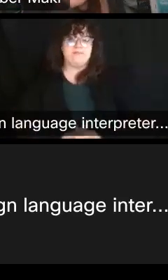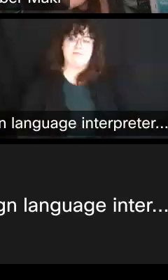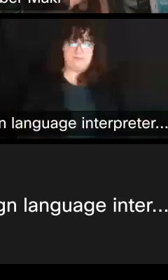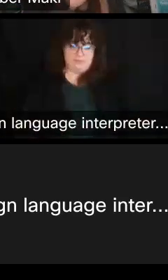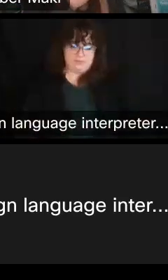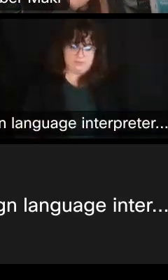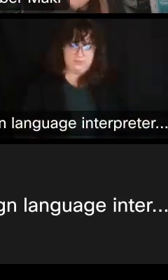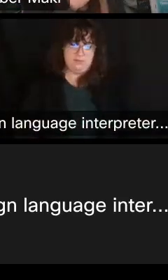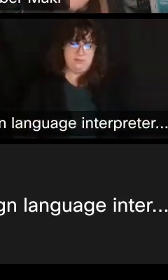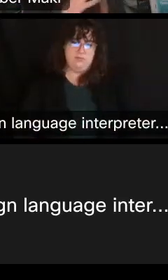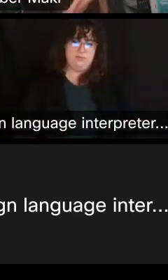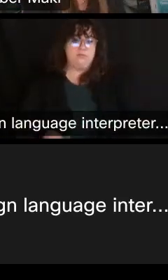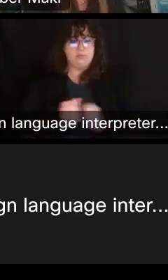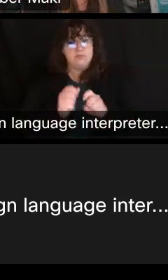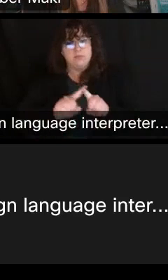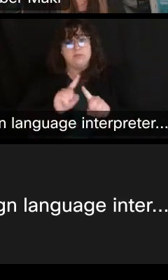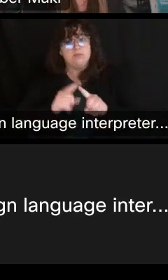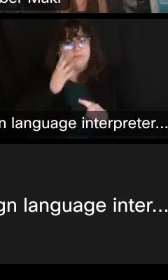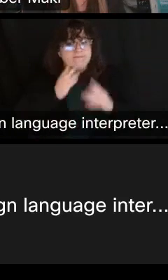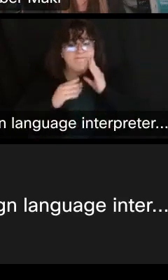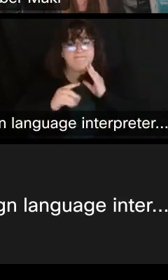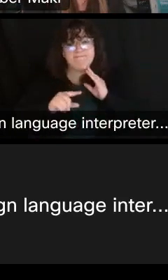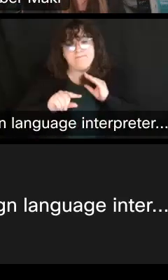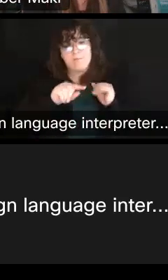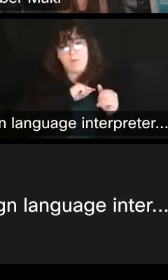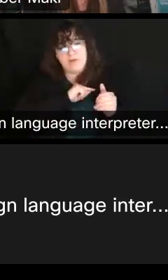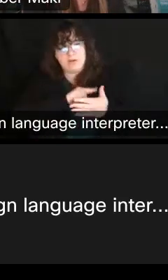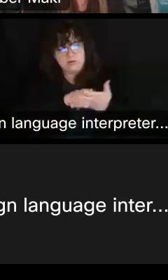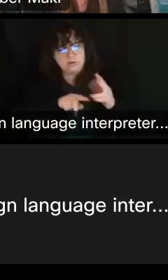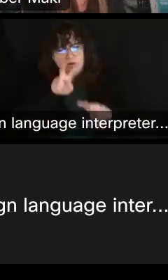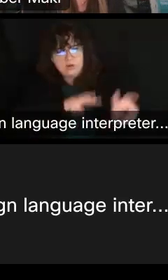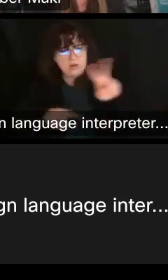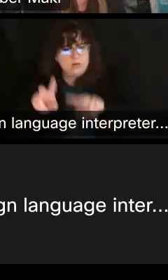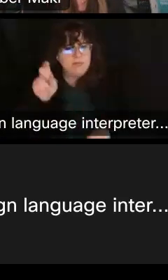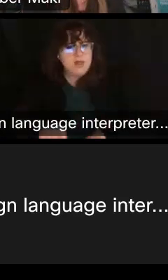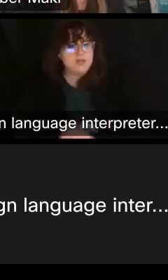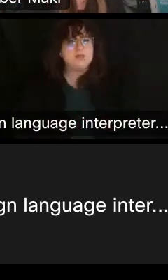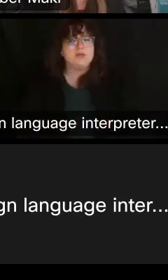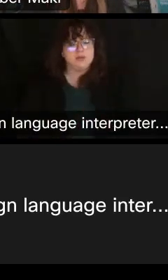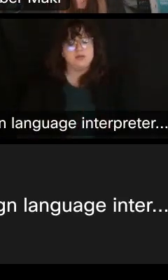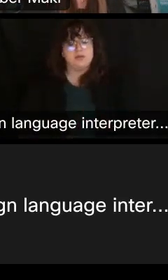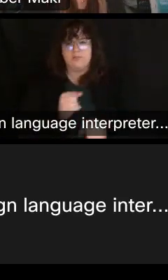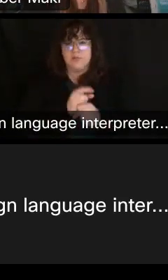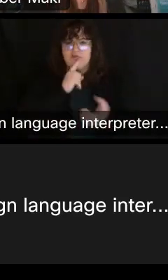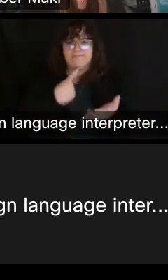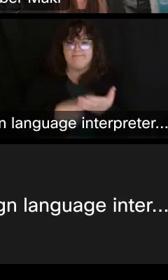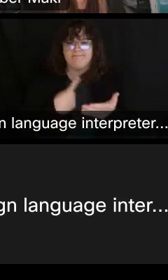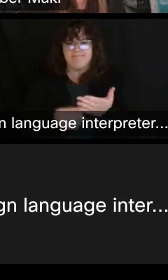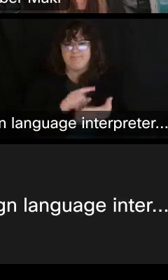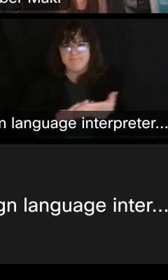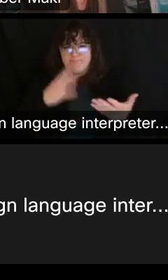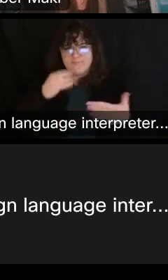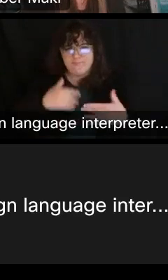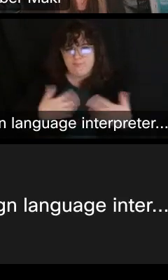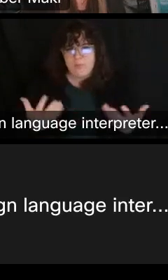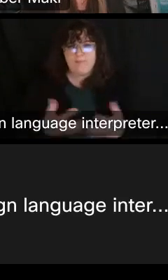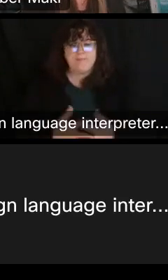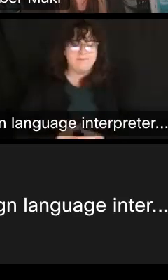and qualifications is one to be on the lookout for and have a conversation about. Next slide.